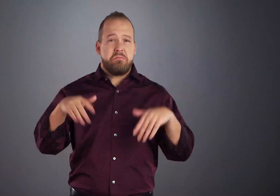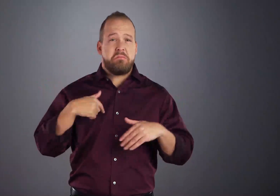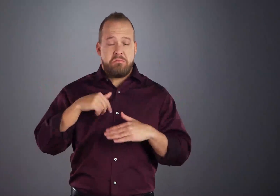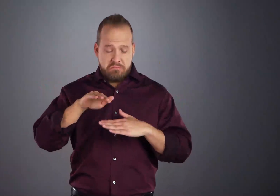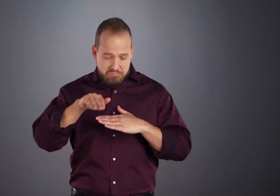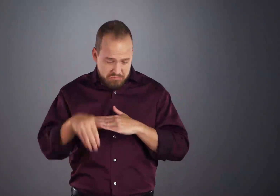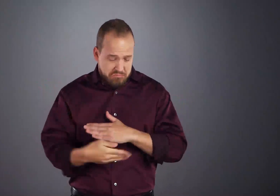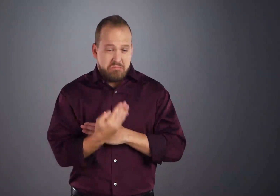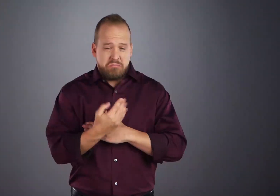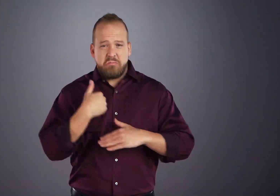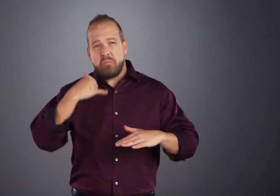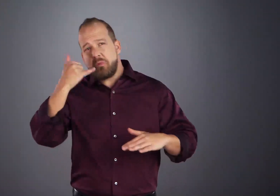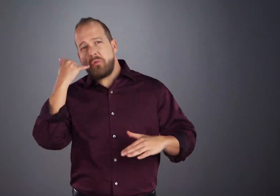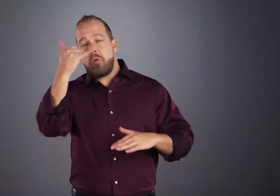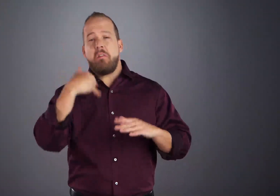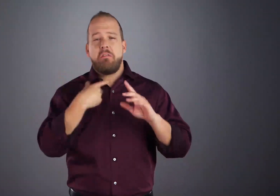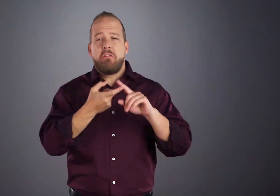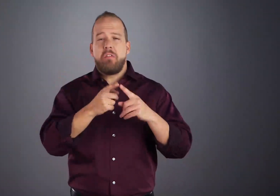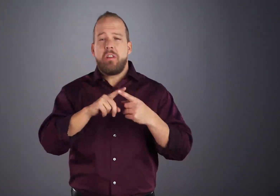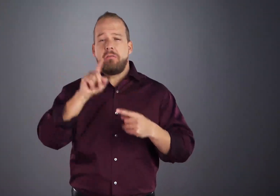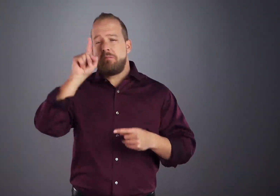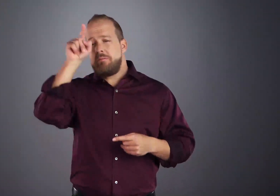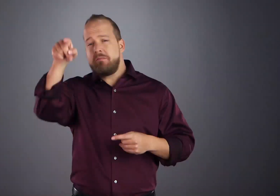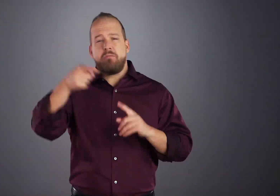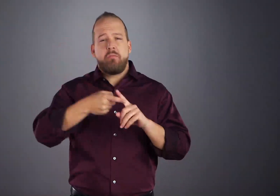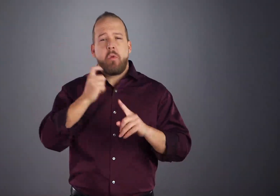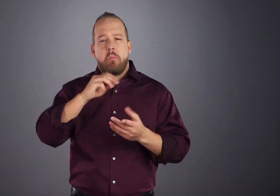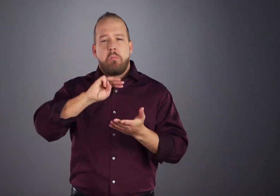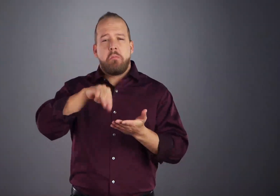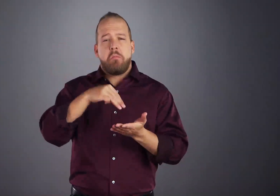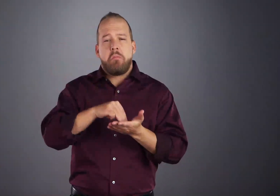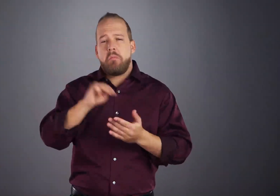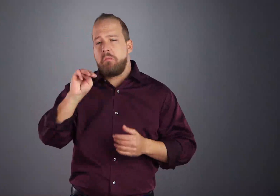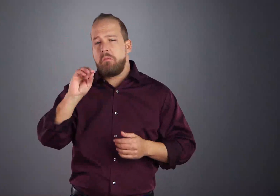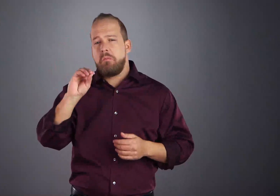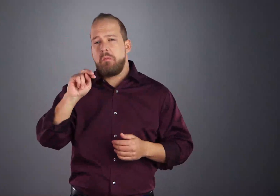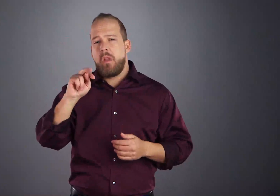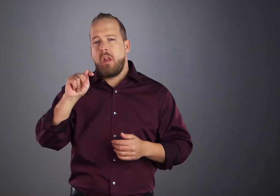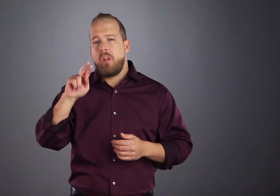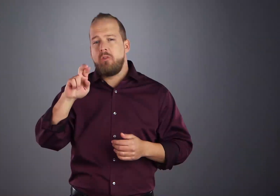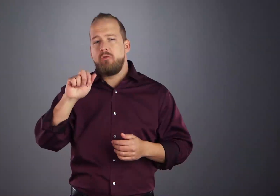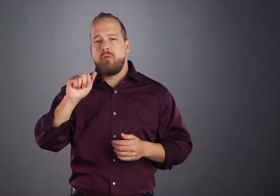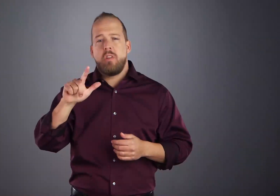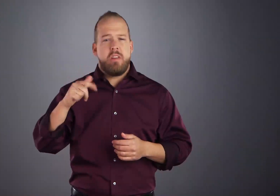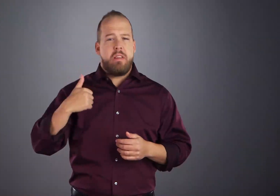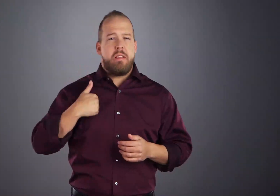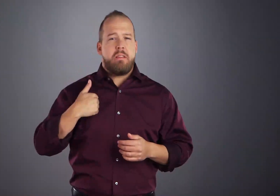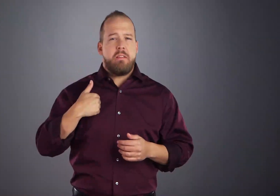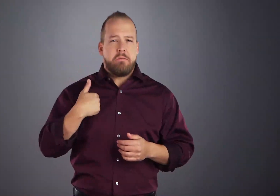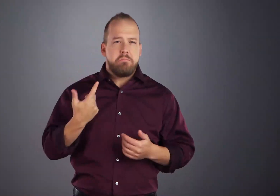to win came back. Next morning I telephoned a friend in Montreal.